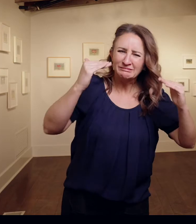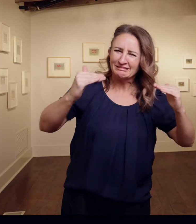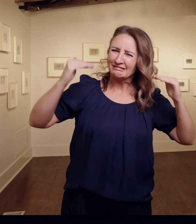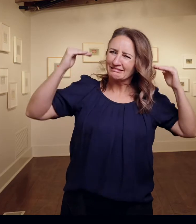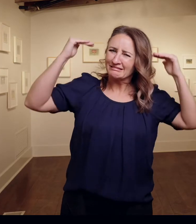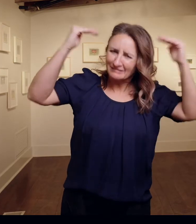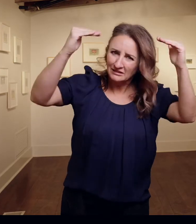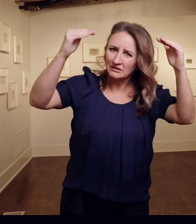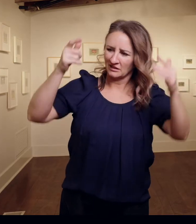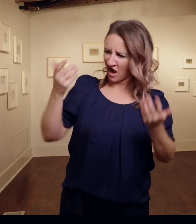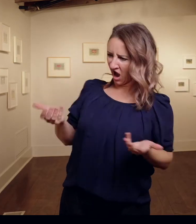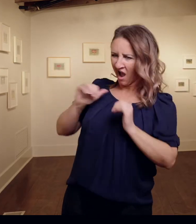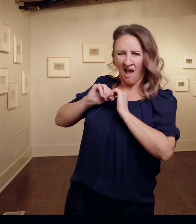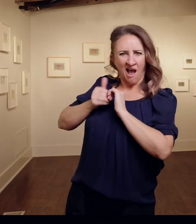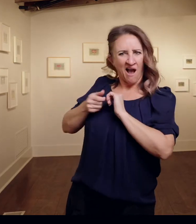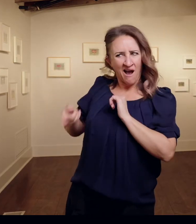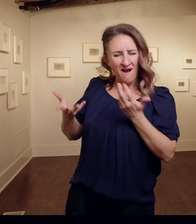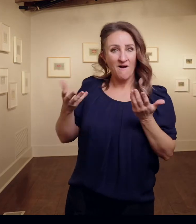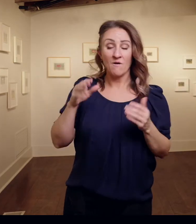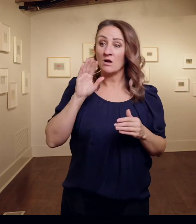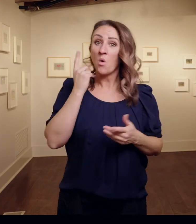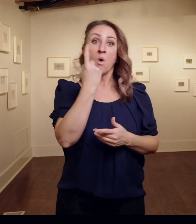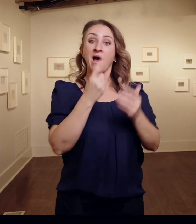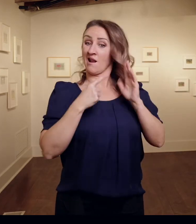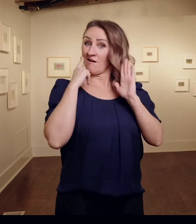As well as developing incredible mastery over his materials,